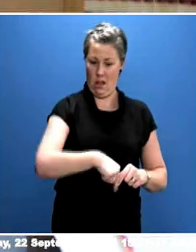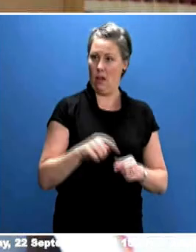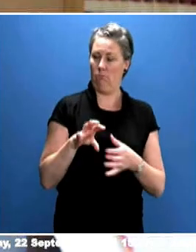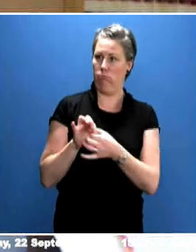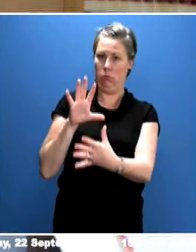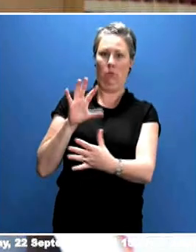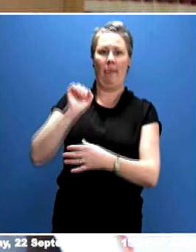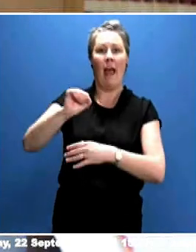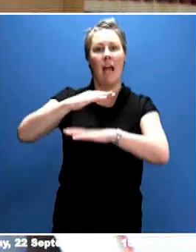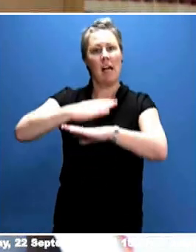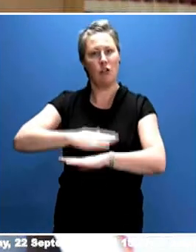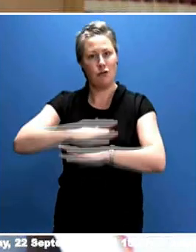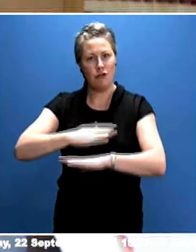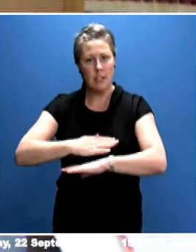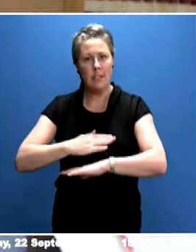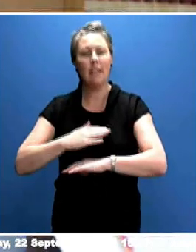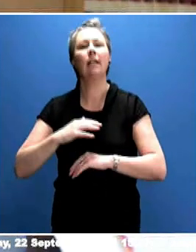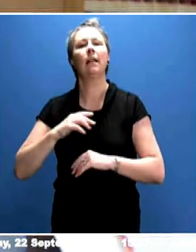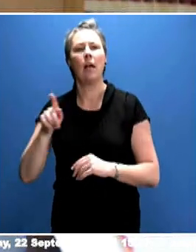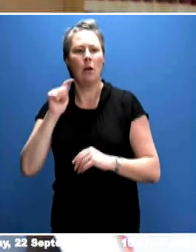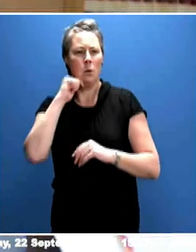practice leaders in the district and connecting back to family.